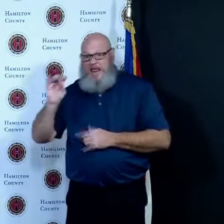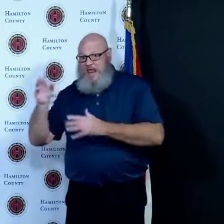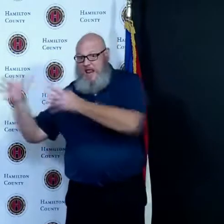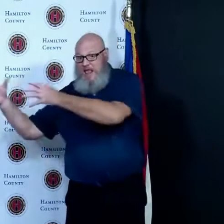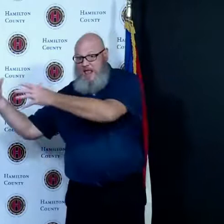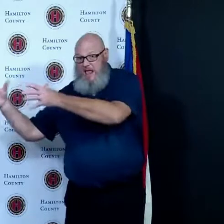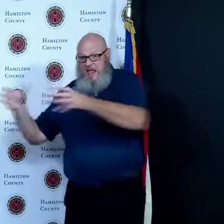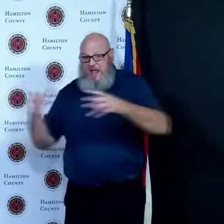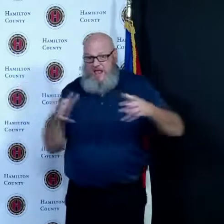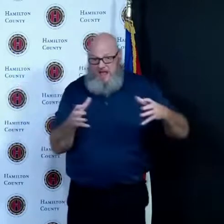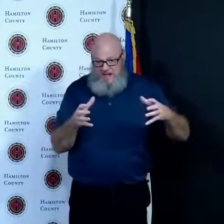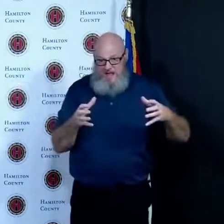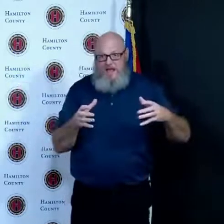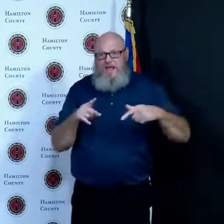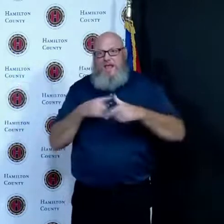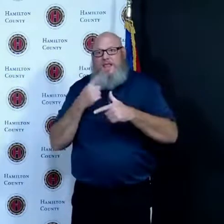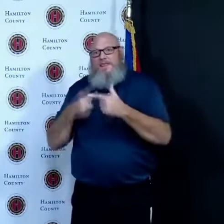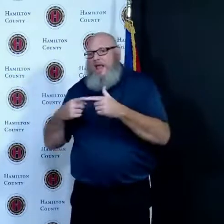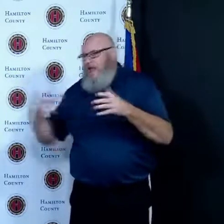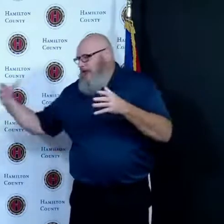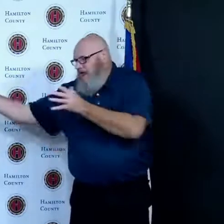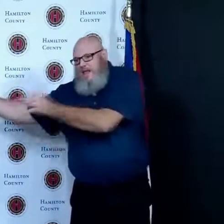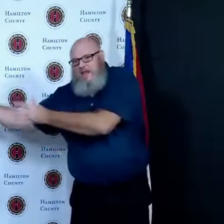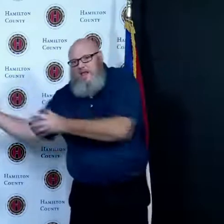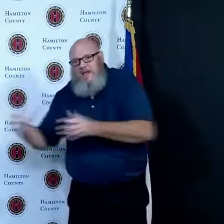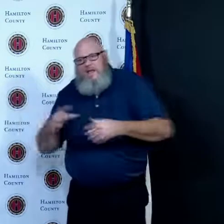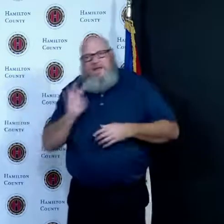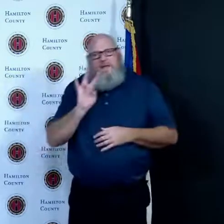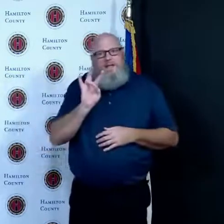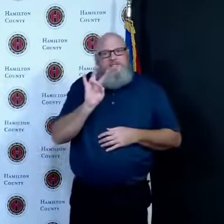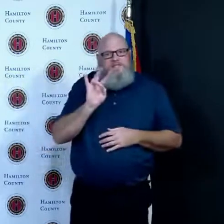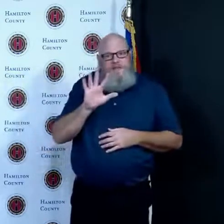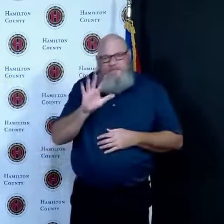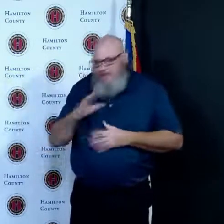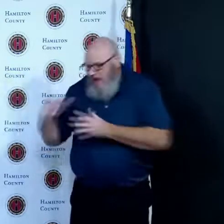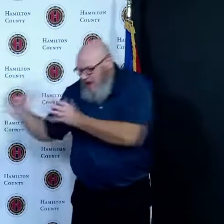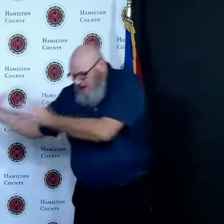to get that dose next week or maybe even the following week this is going to take a while